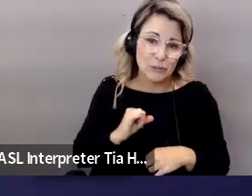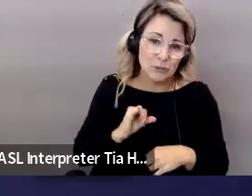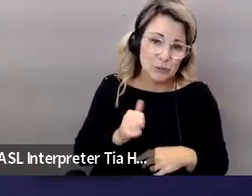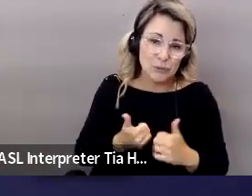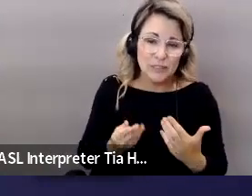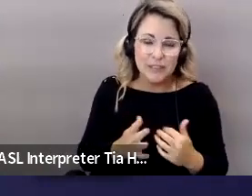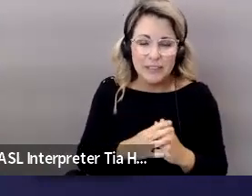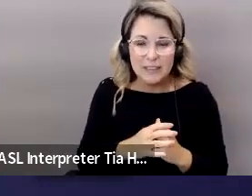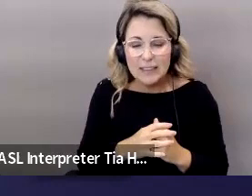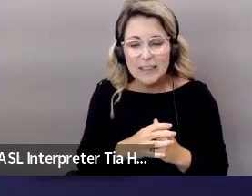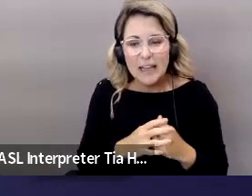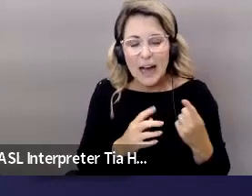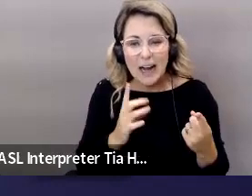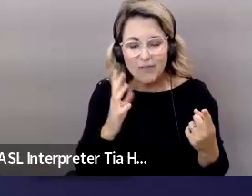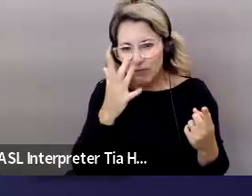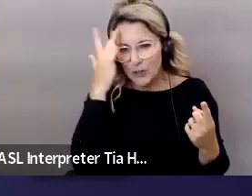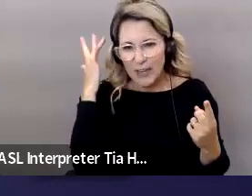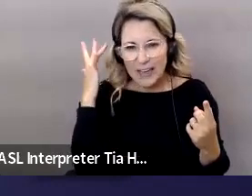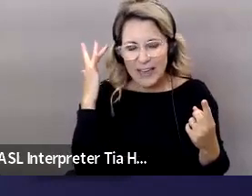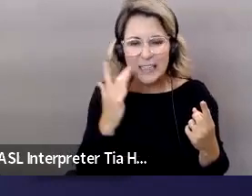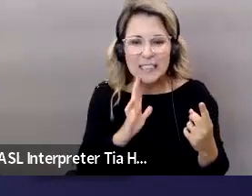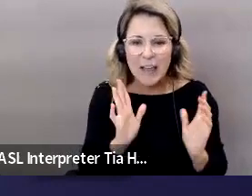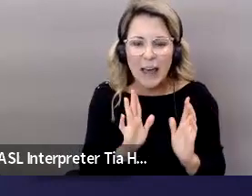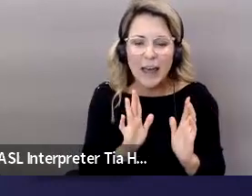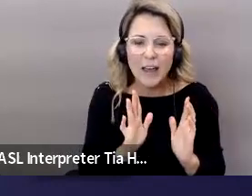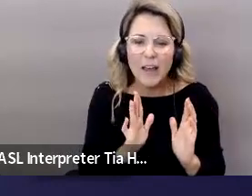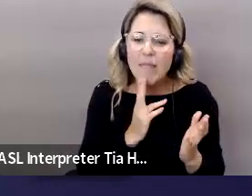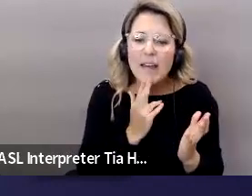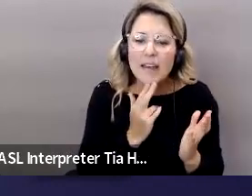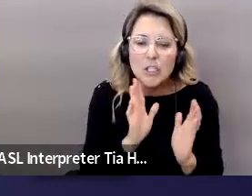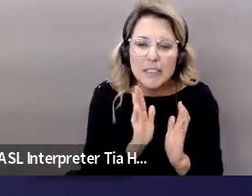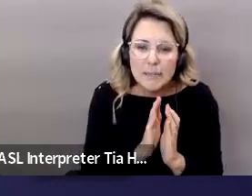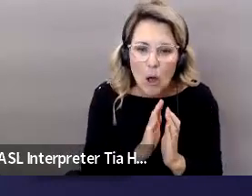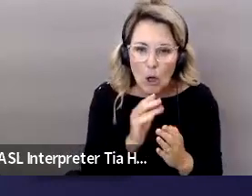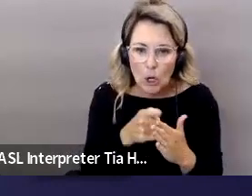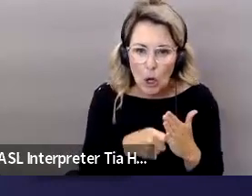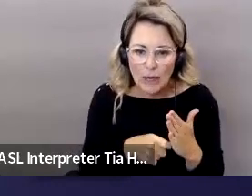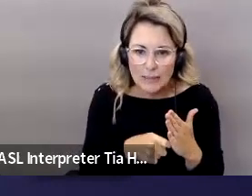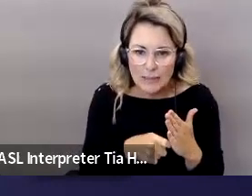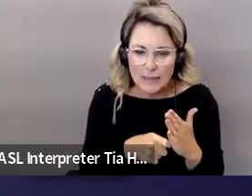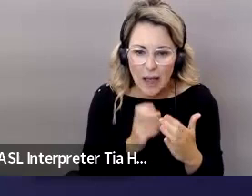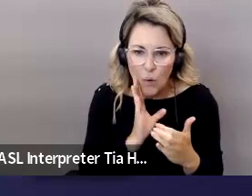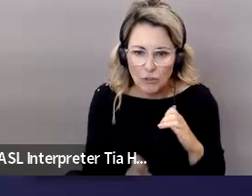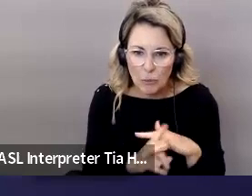is just forgetting some of the smaller costs that come through. And, especially if you're going to